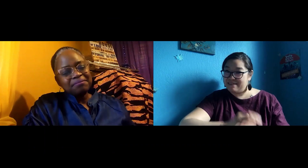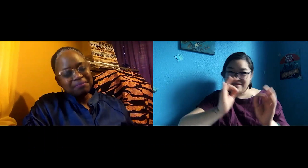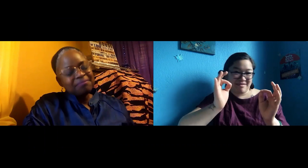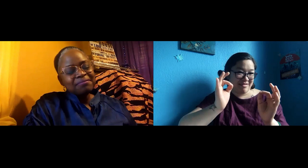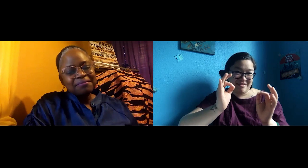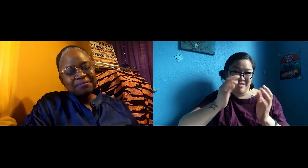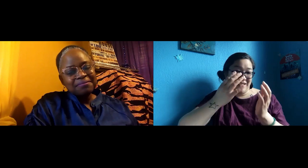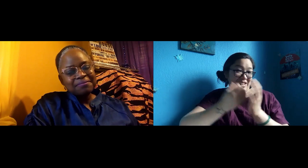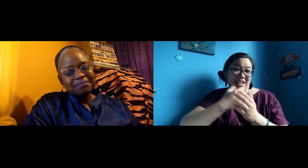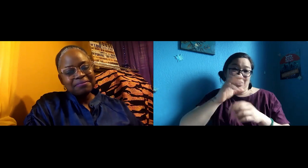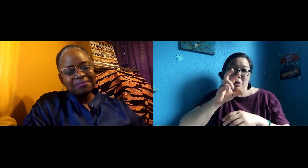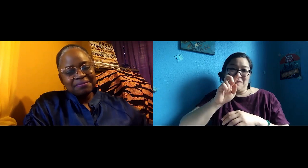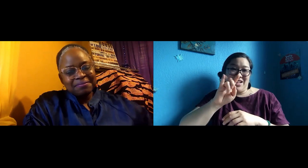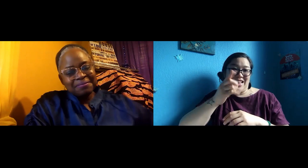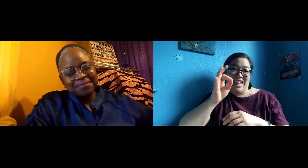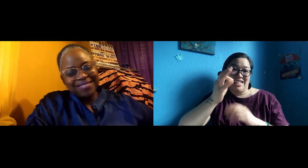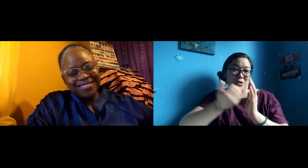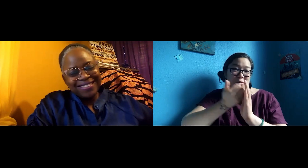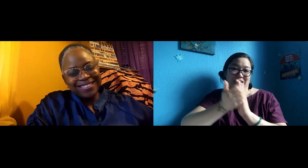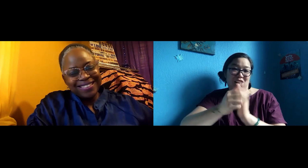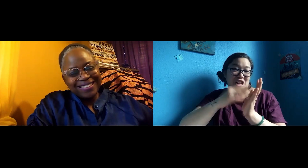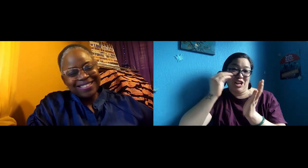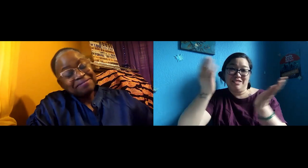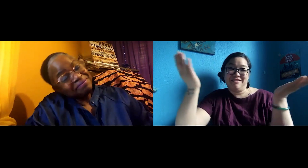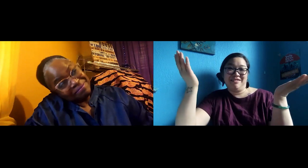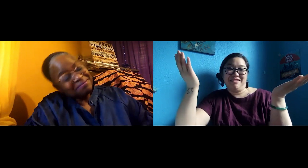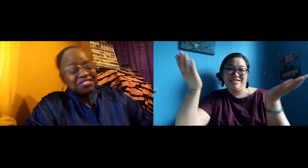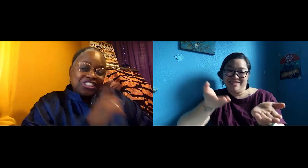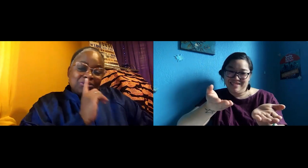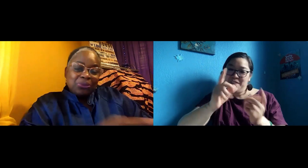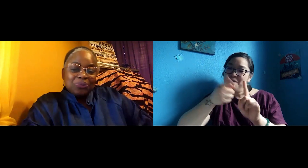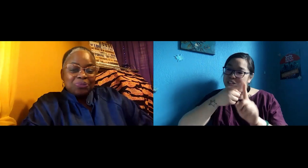Hey it's COVID-19. It's an opportunity to learn new skills! That's true, but first,